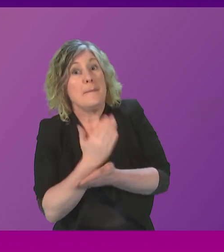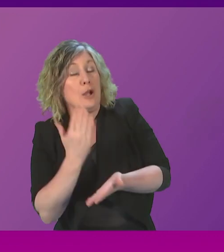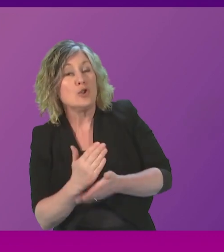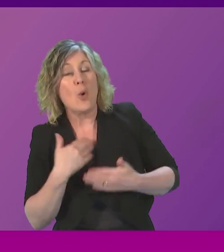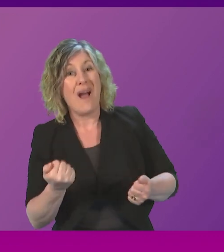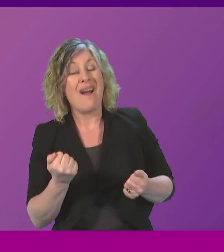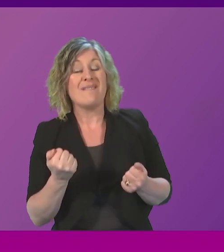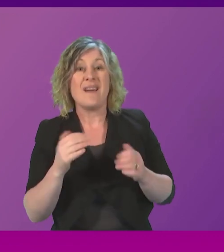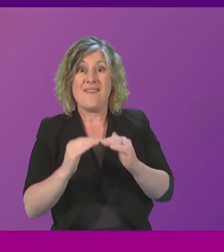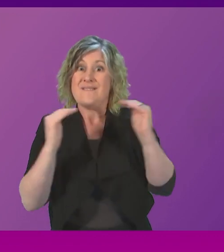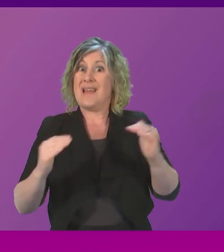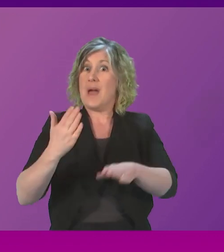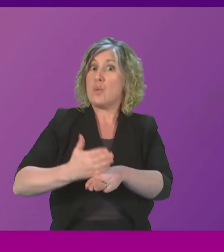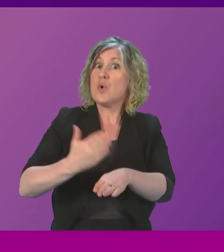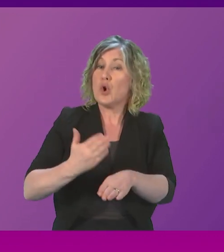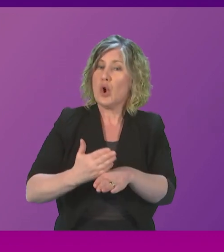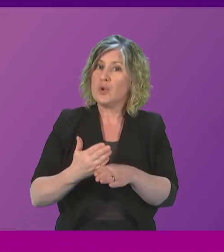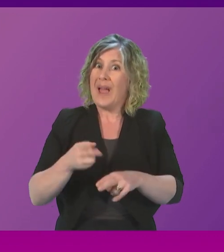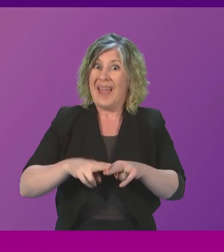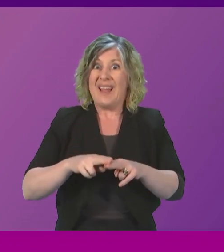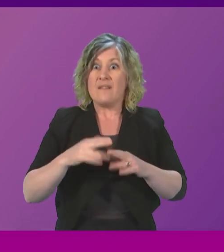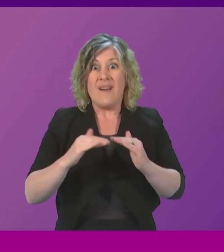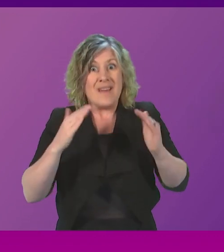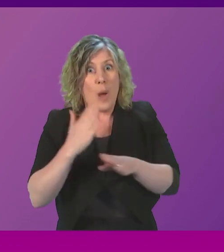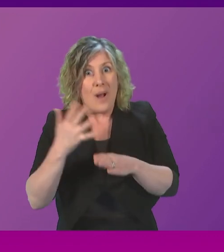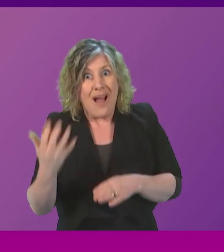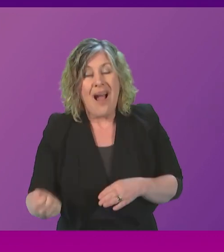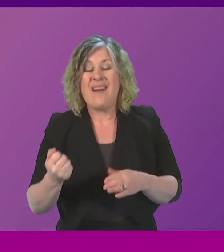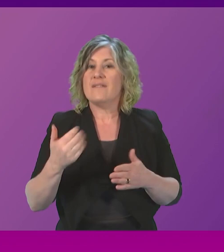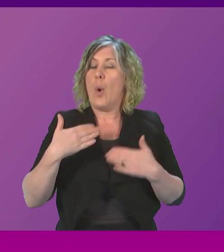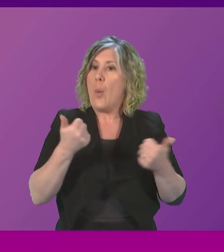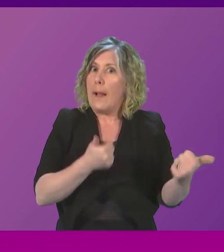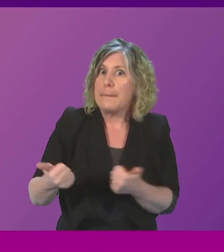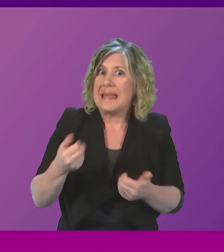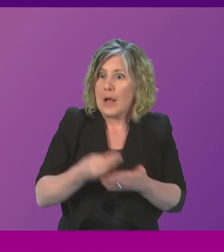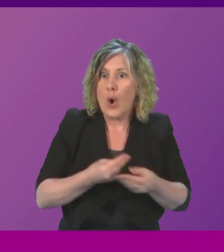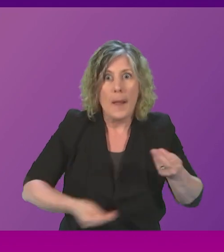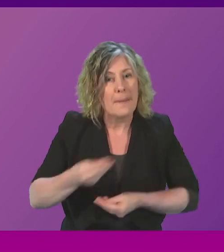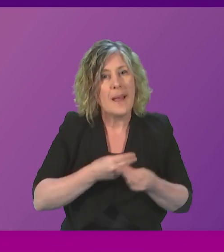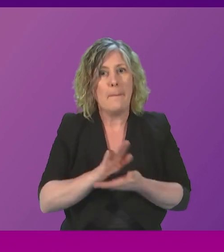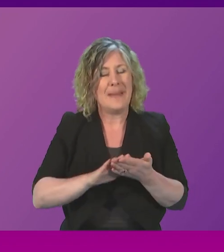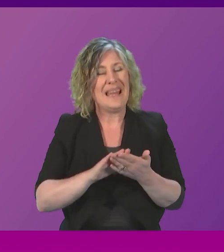If we have fair work and that wellbeing economy, that is in the interests of not just the people, but the economy as well.